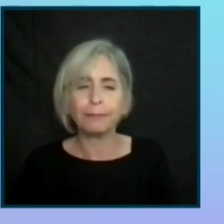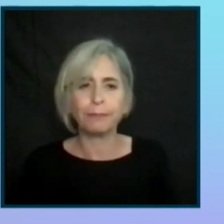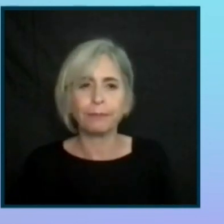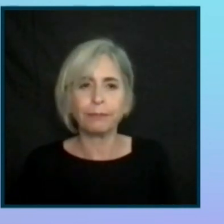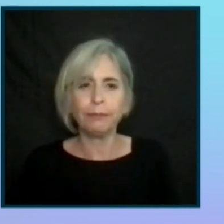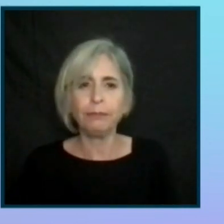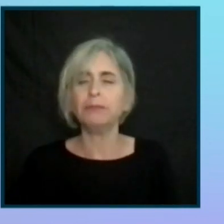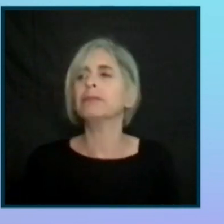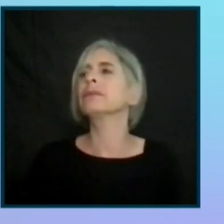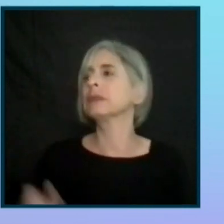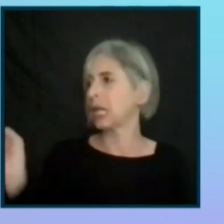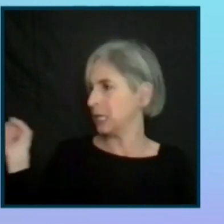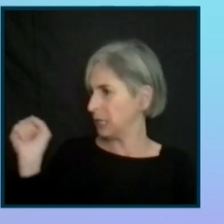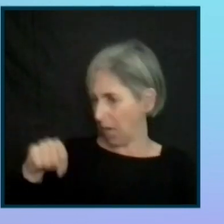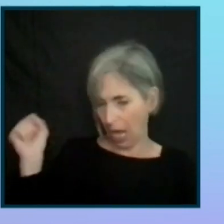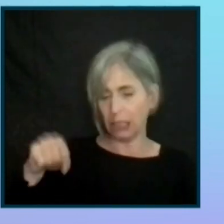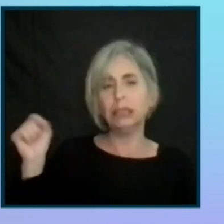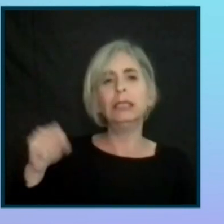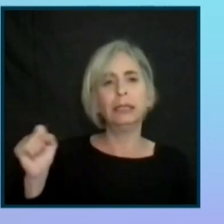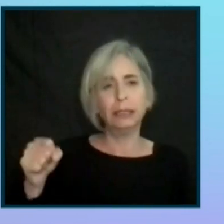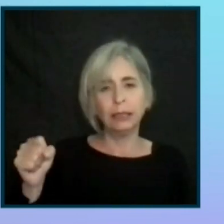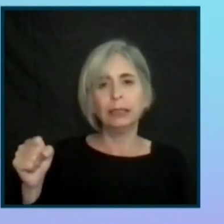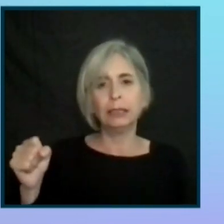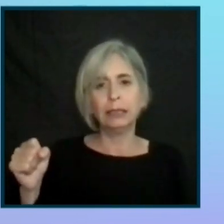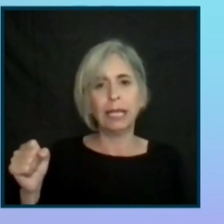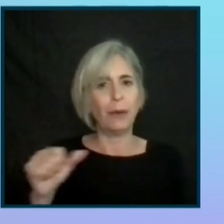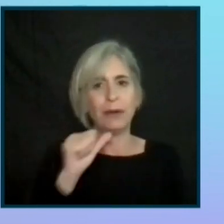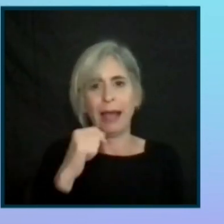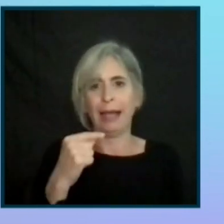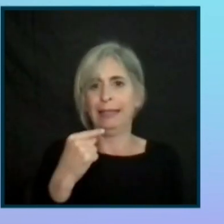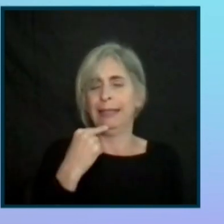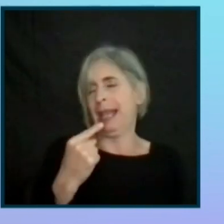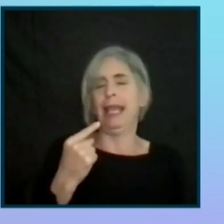I wouldn't say that it came out of the statistics.